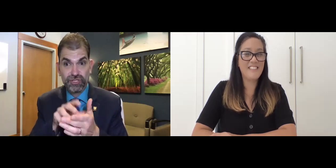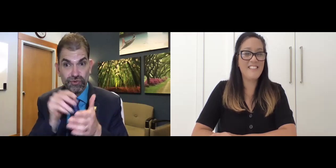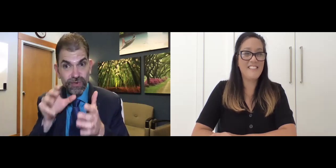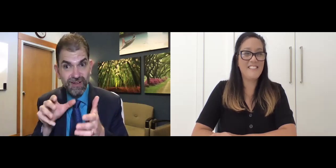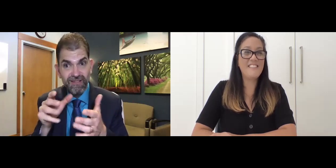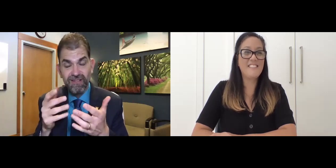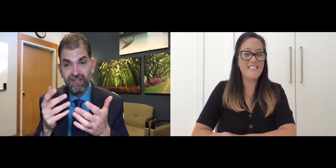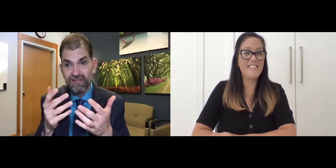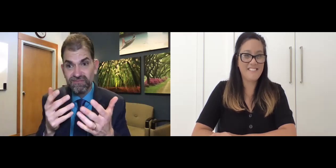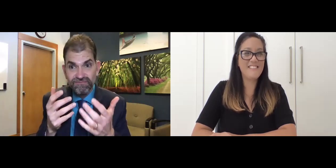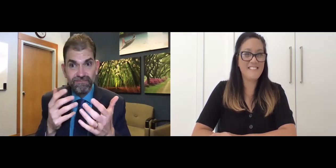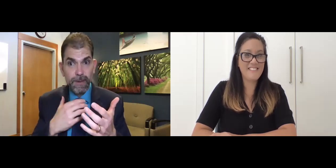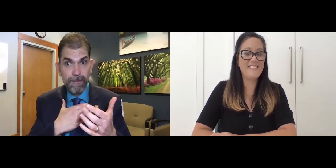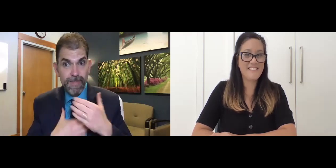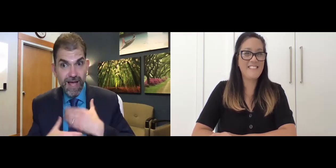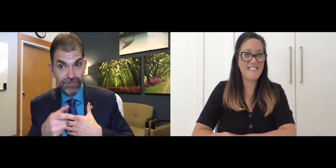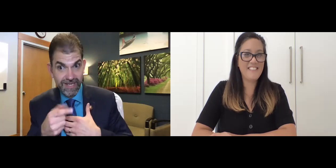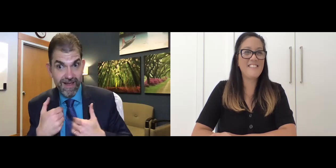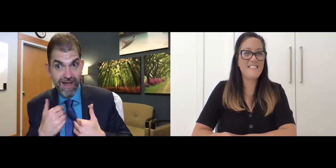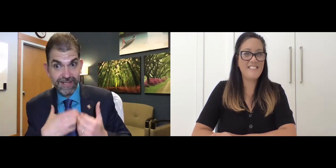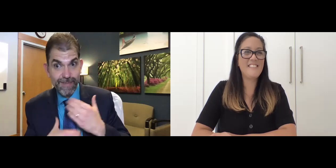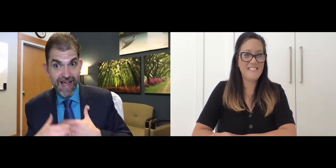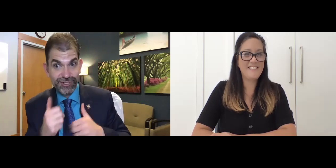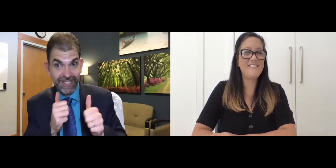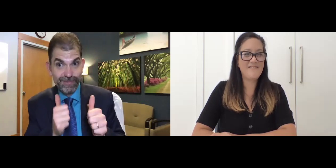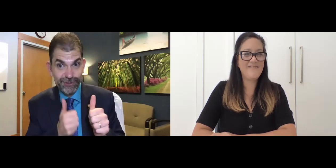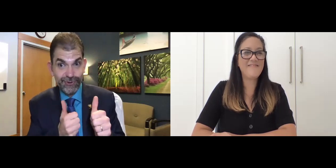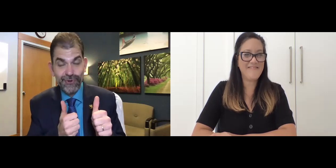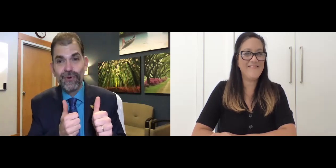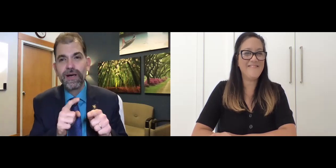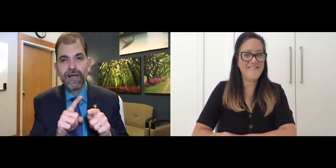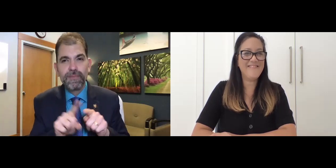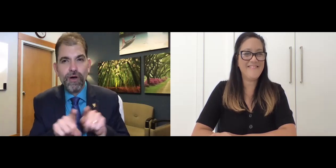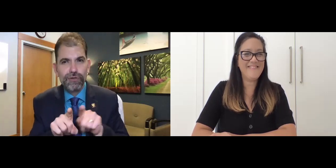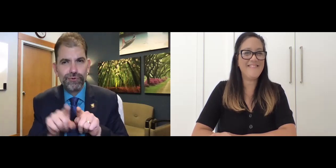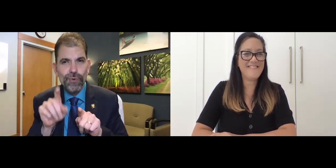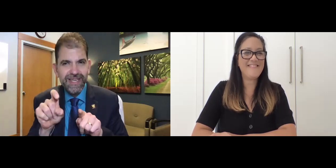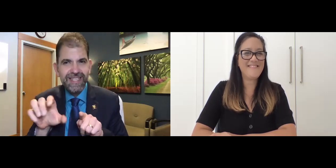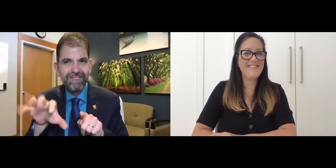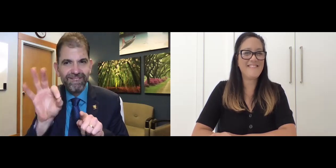and that'll be a great thing for healthcare students if they have the passion.